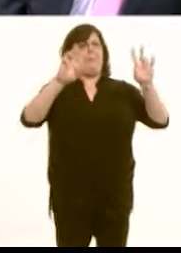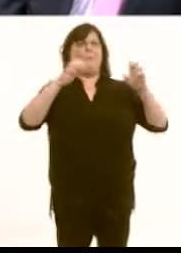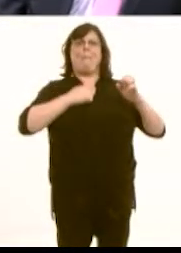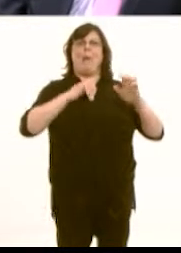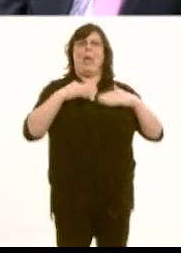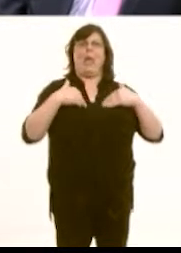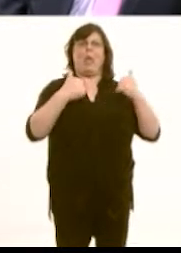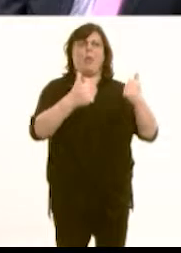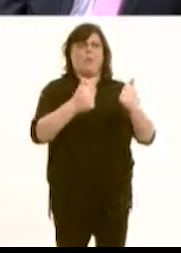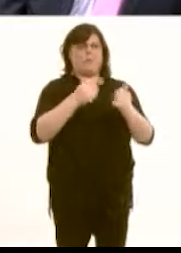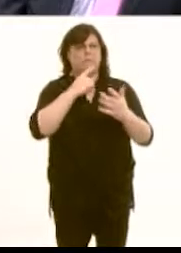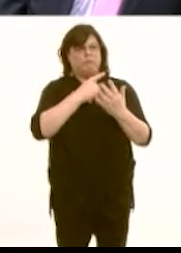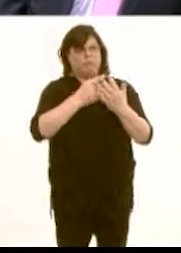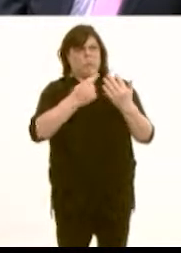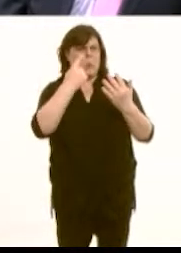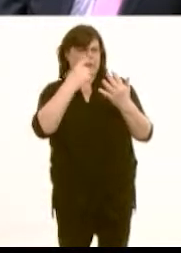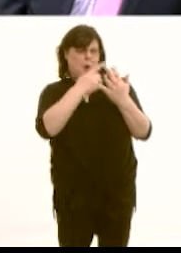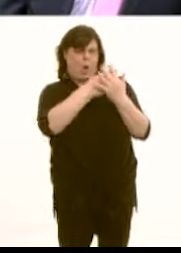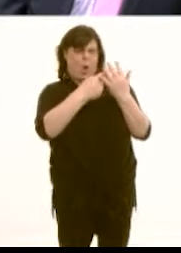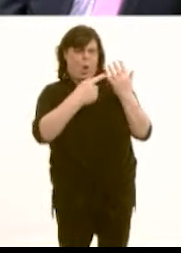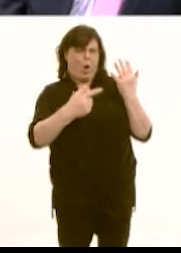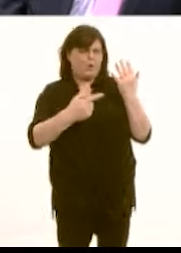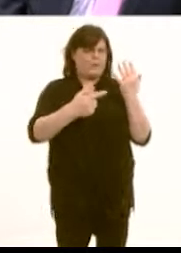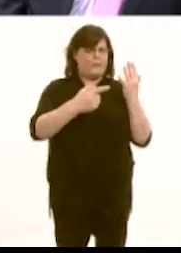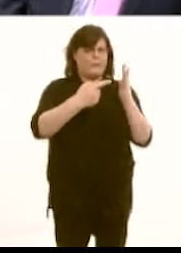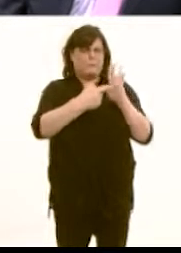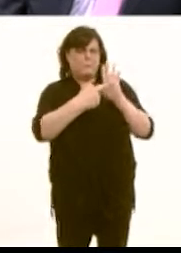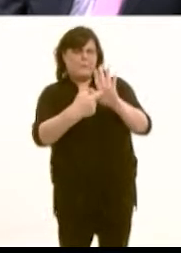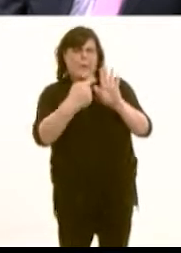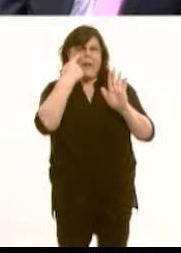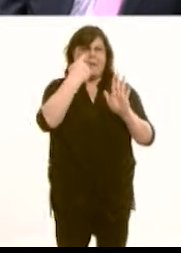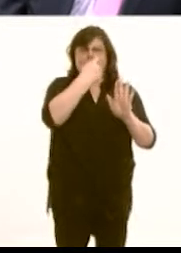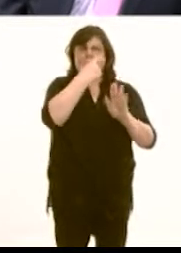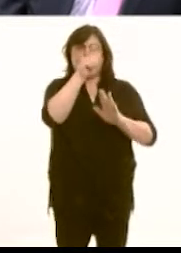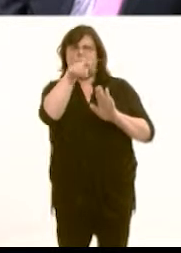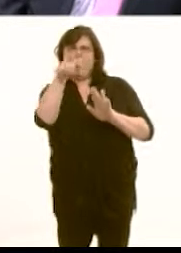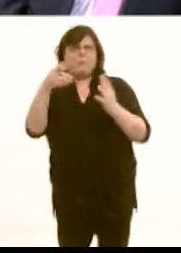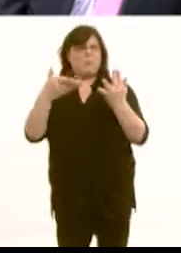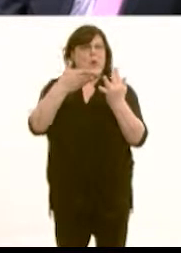there are far more indicators that the public can access in order to see how their local hospital is doing.